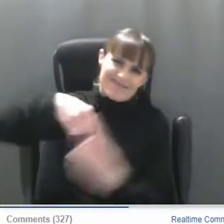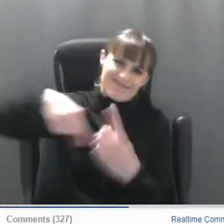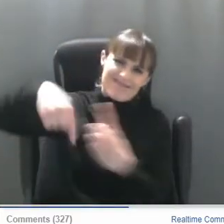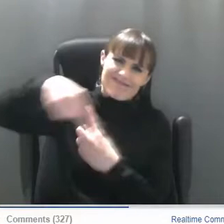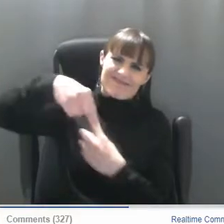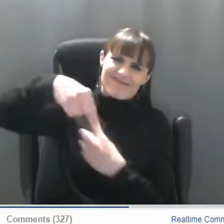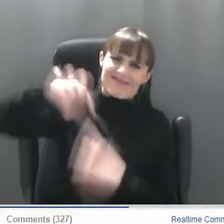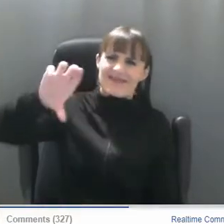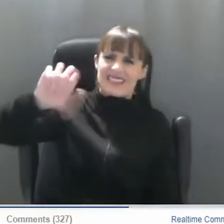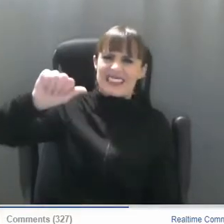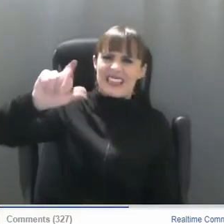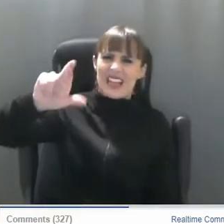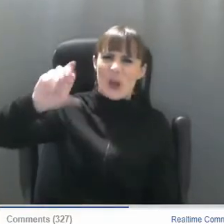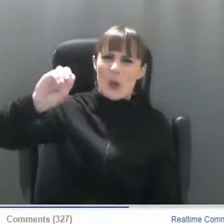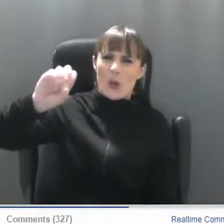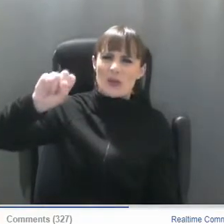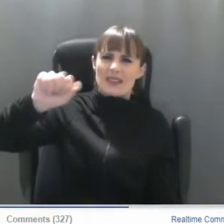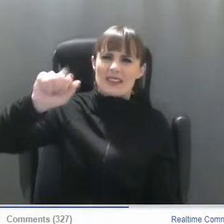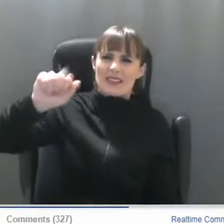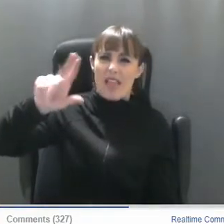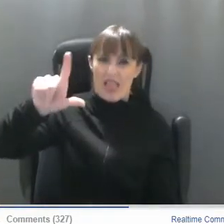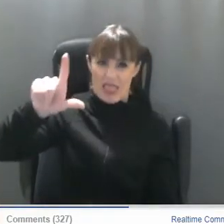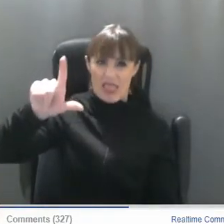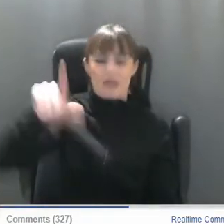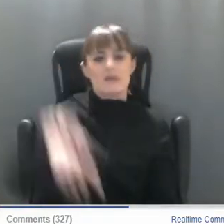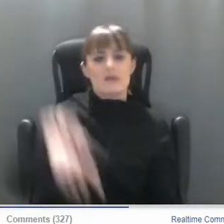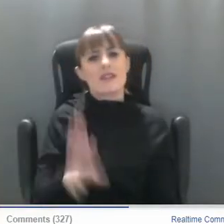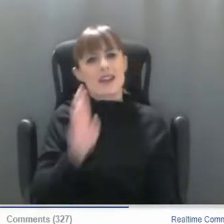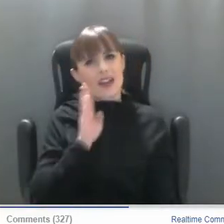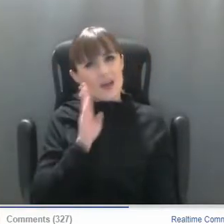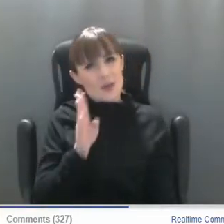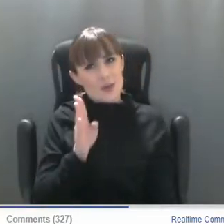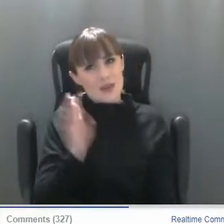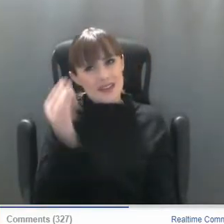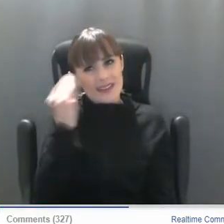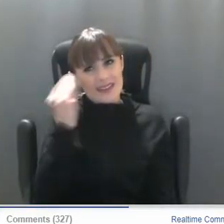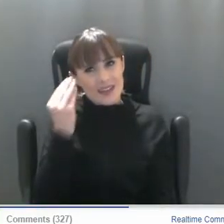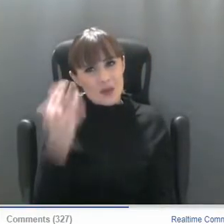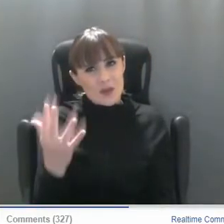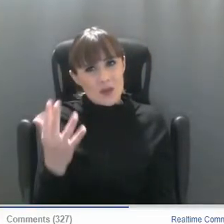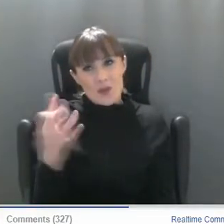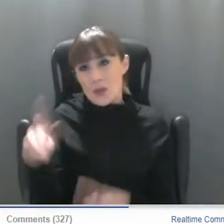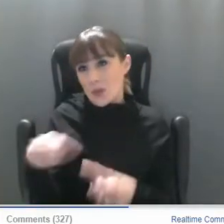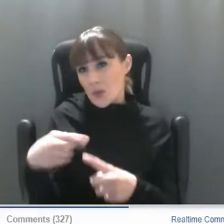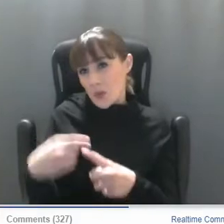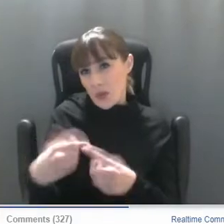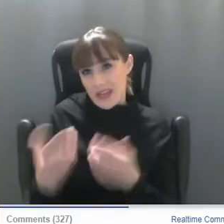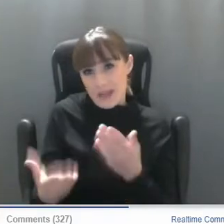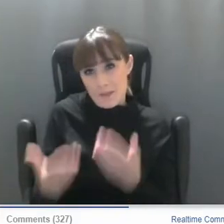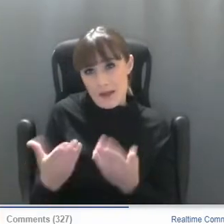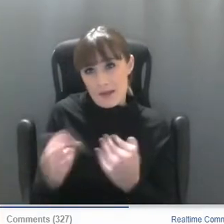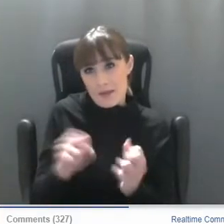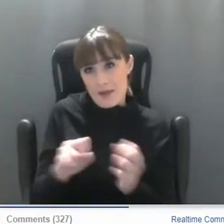idea when we might be able to reopen that. There's our zoo exit. So we're gonna